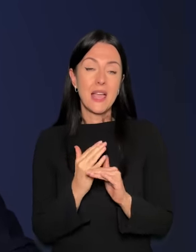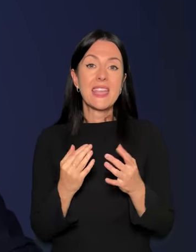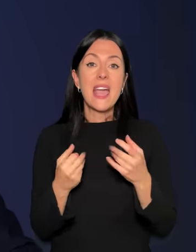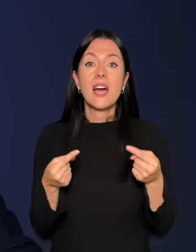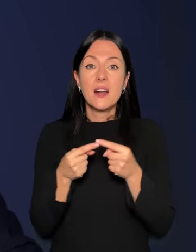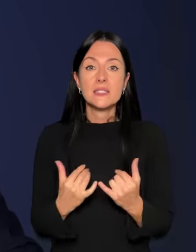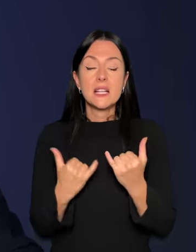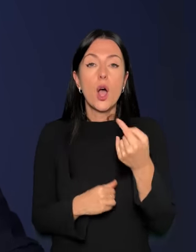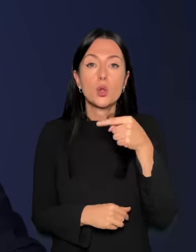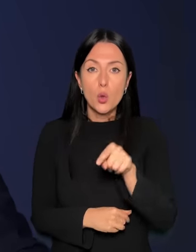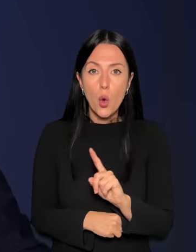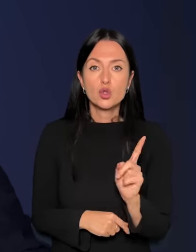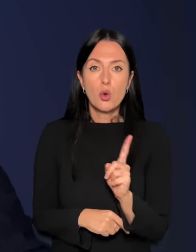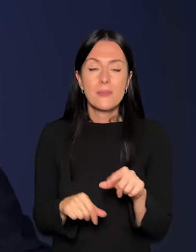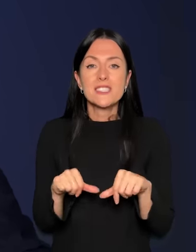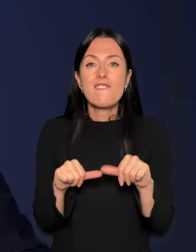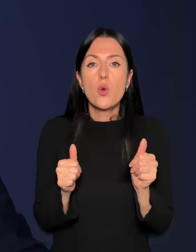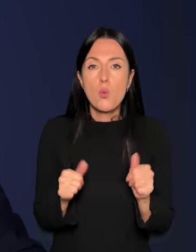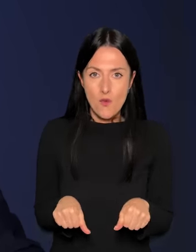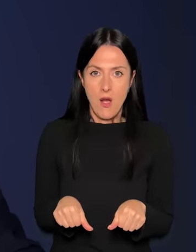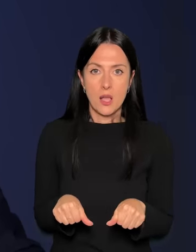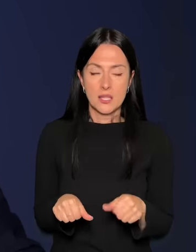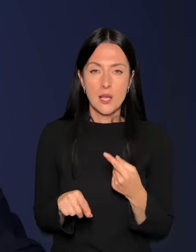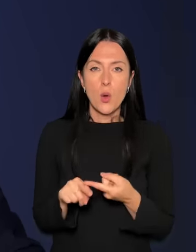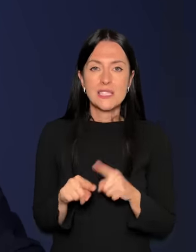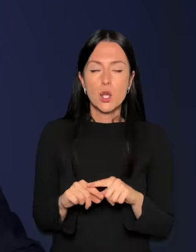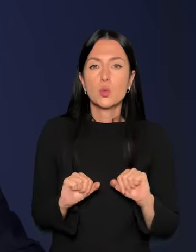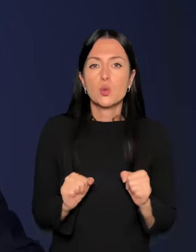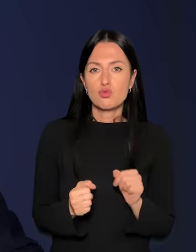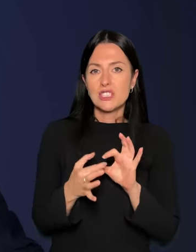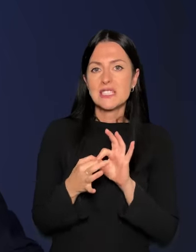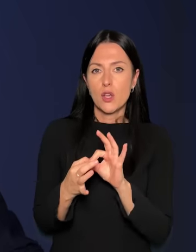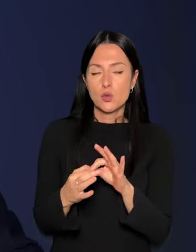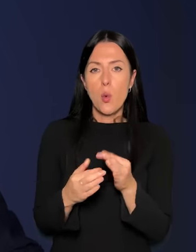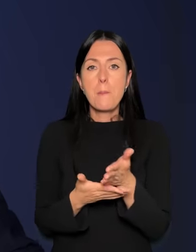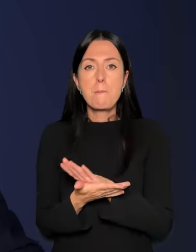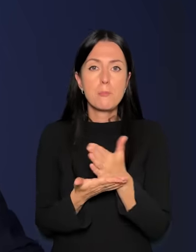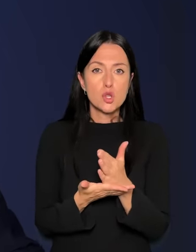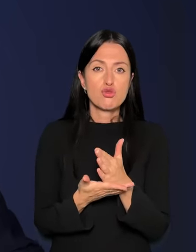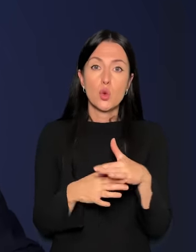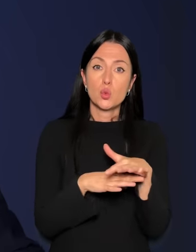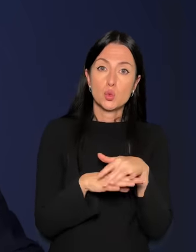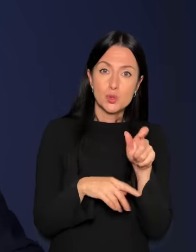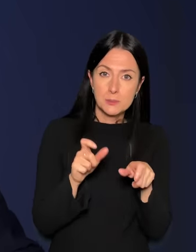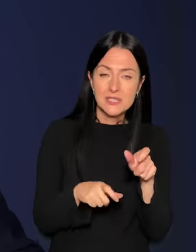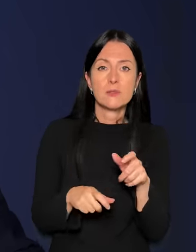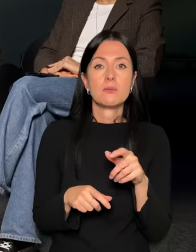just to establish this friendly connection between the civilian society and the veteran community.